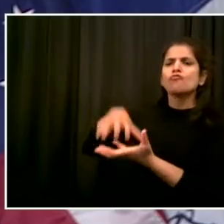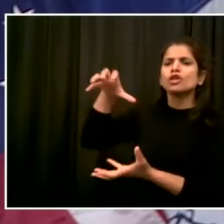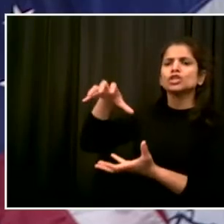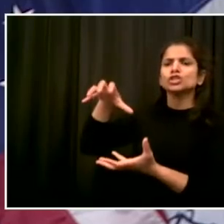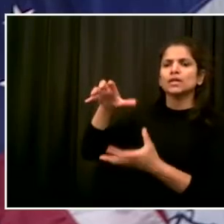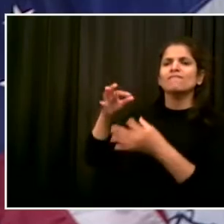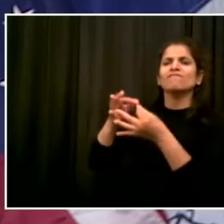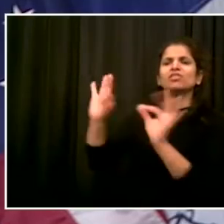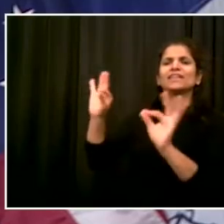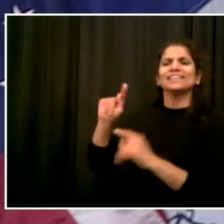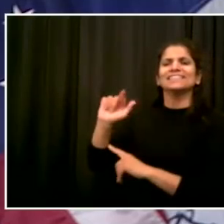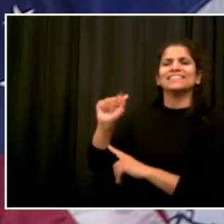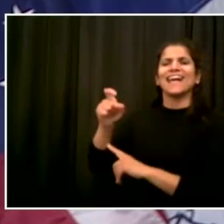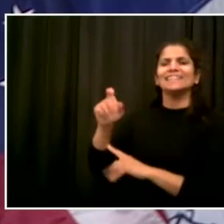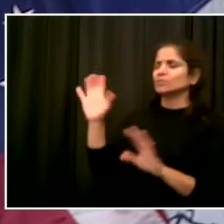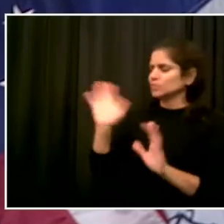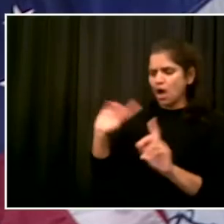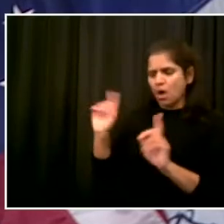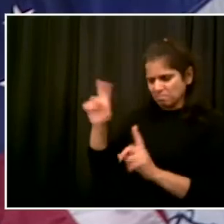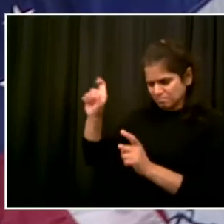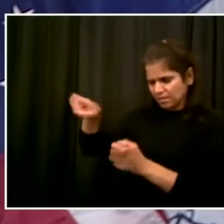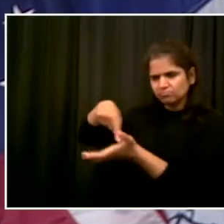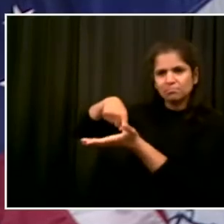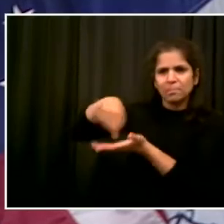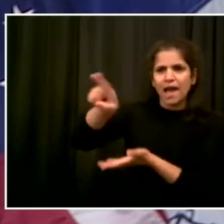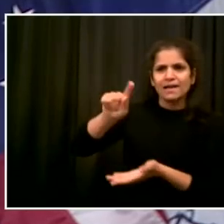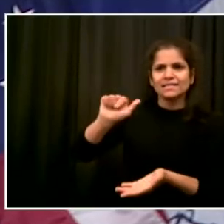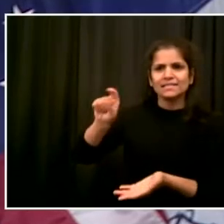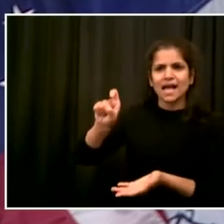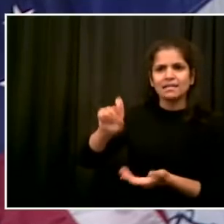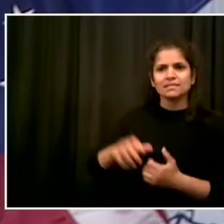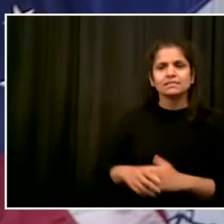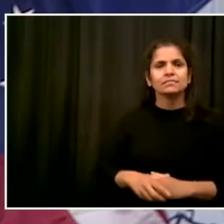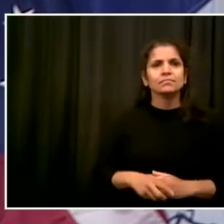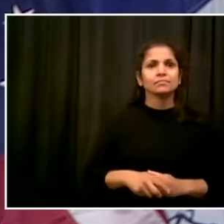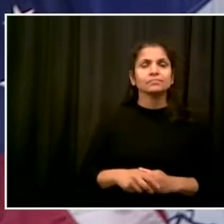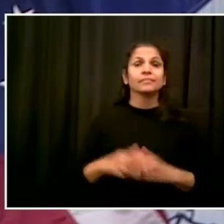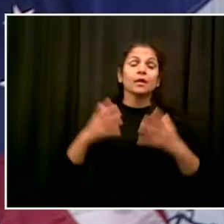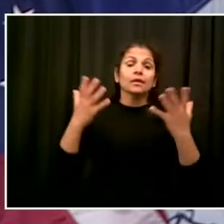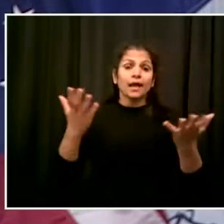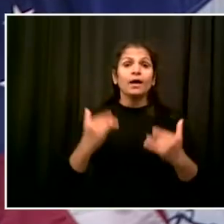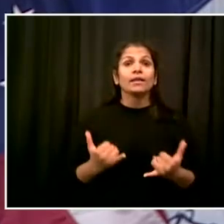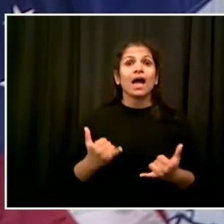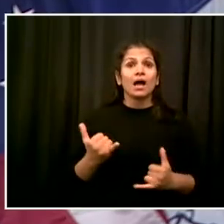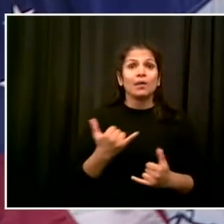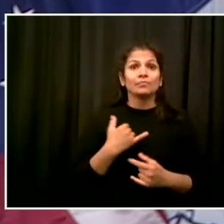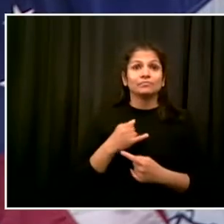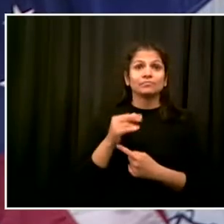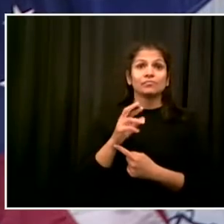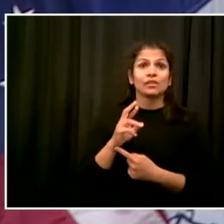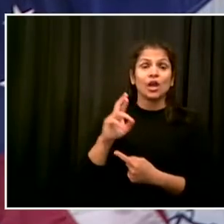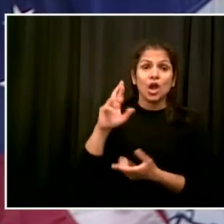THIS CRISIS WAS BROUGHT UP WITH IMMENSE DISPARITIES BUT